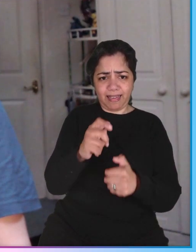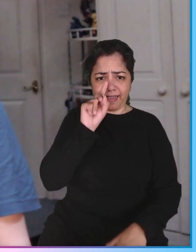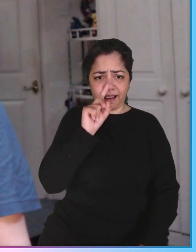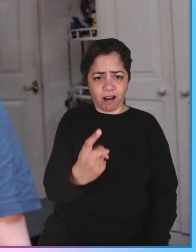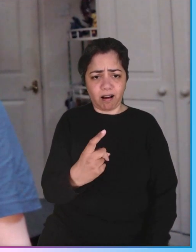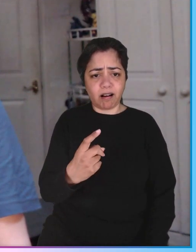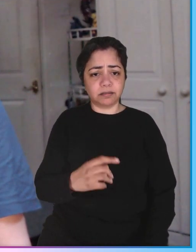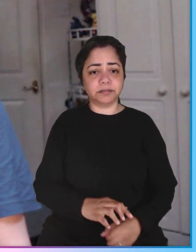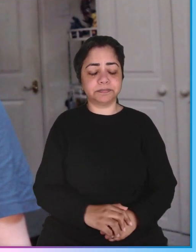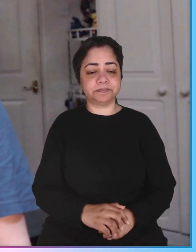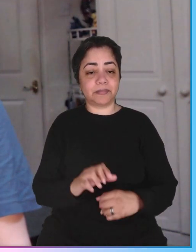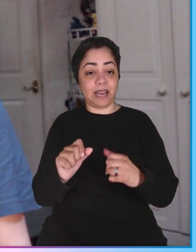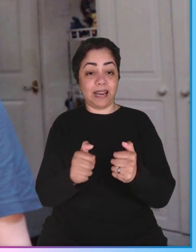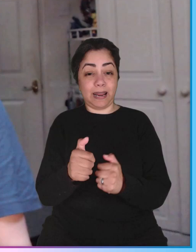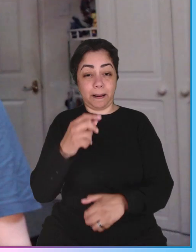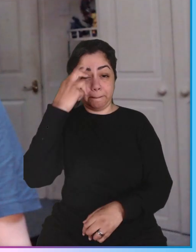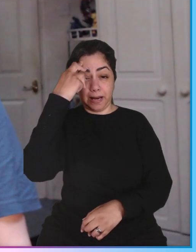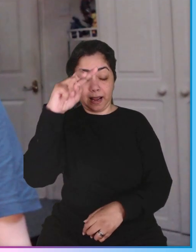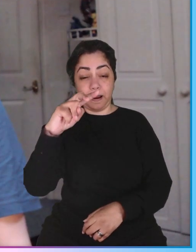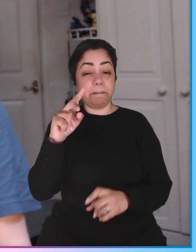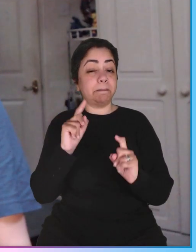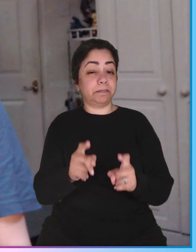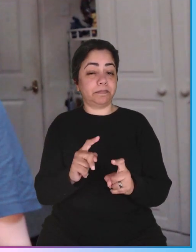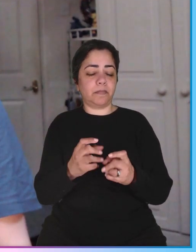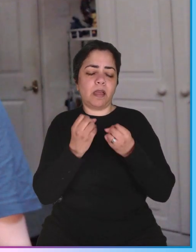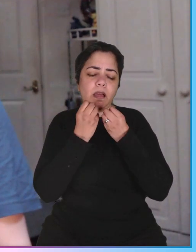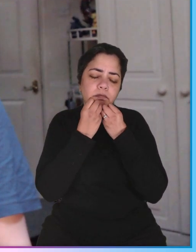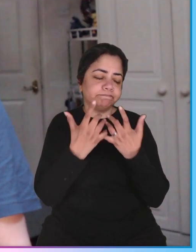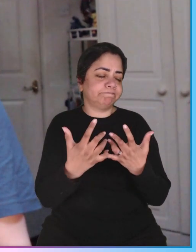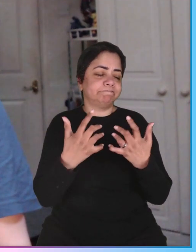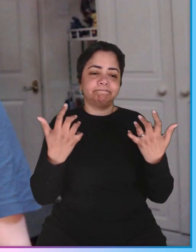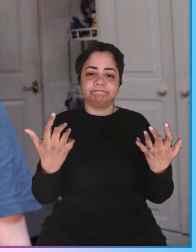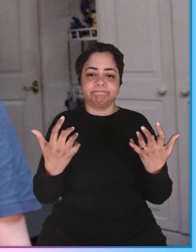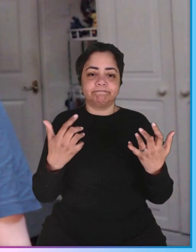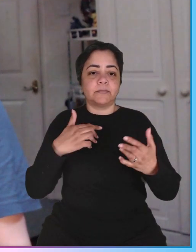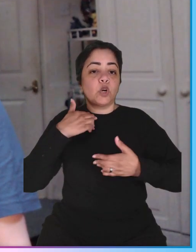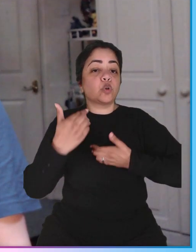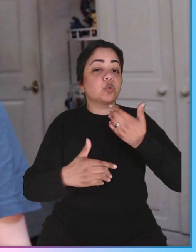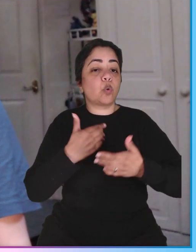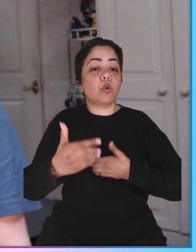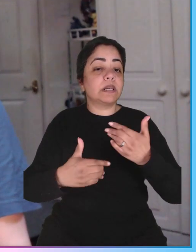and finally the amazing folks at Soft Leaf Studios are releasing it this year